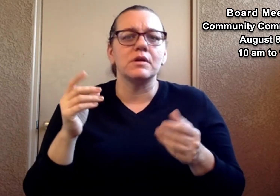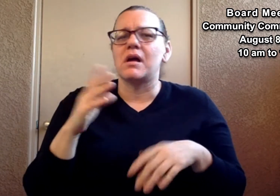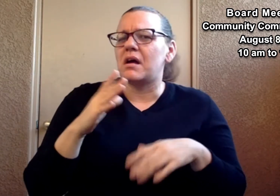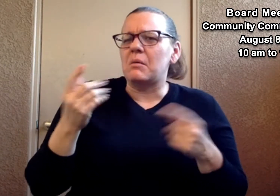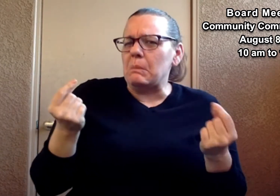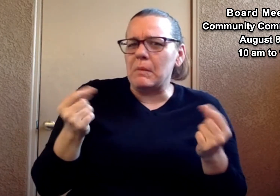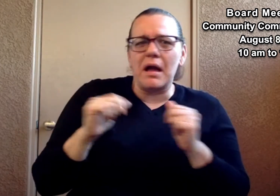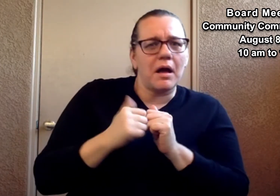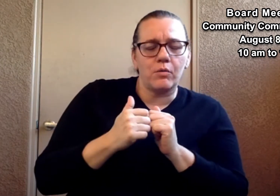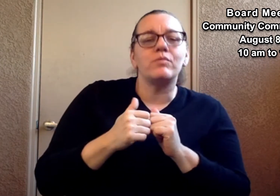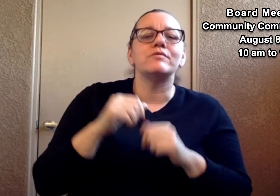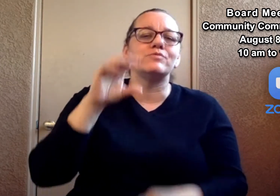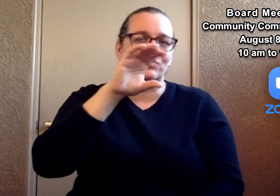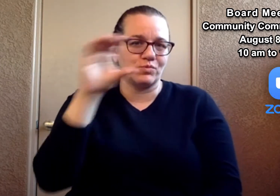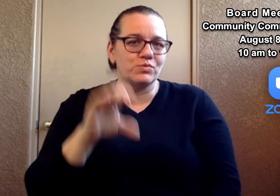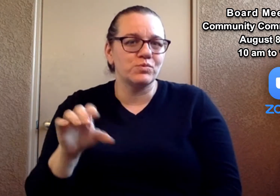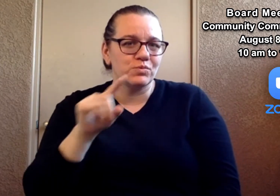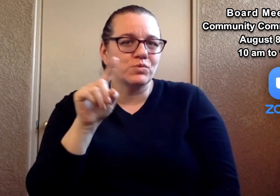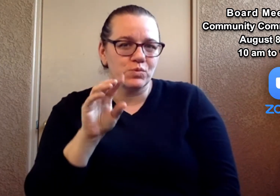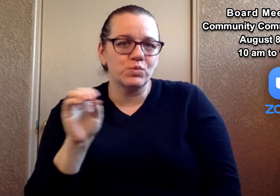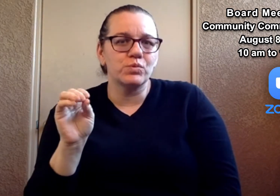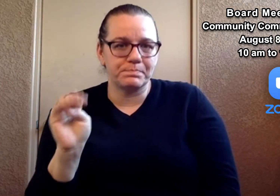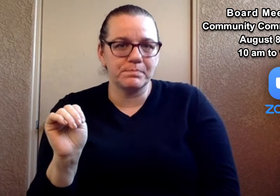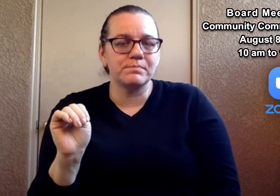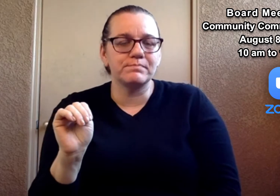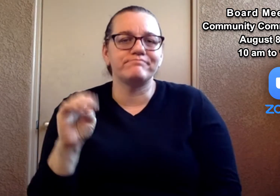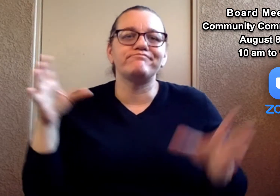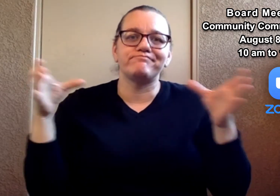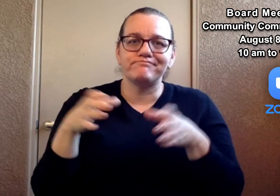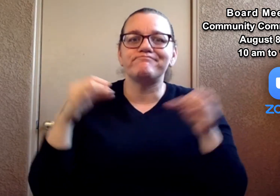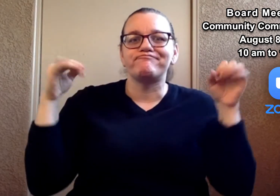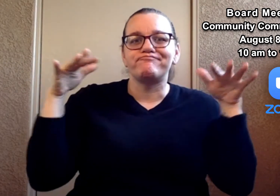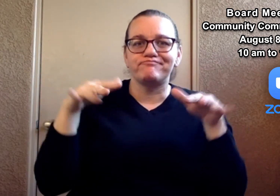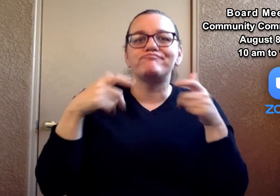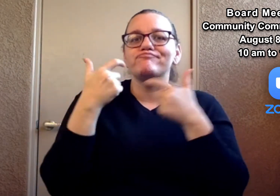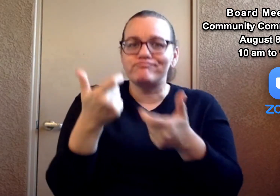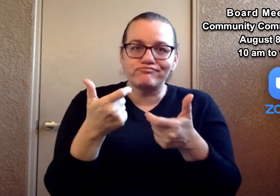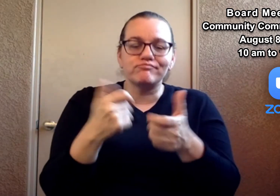Where and how? Through Zoom.